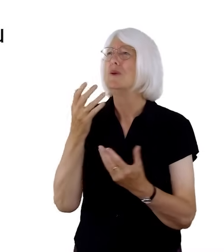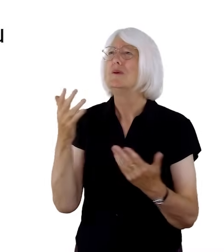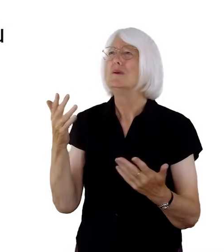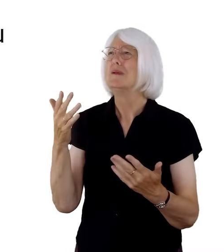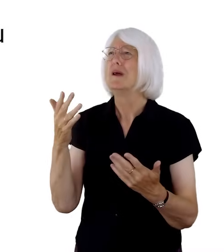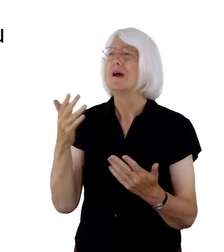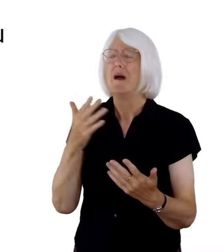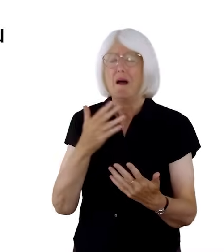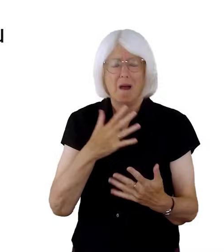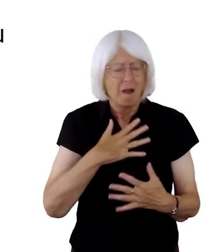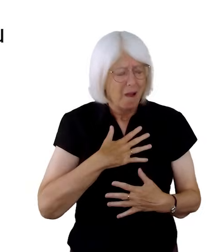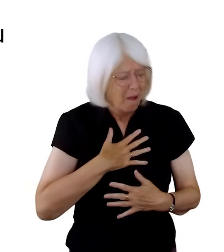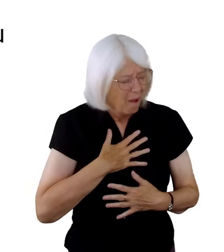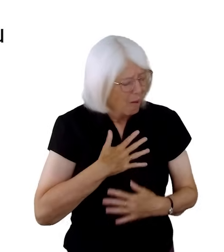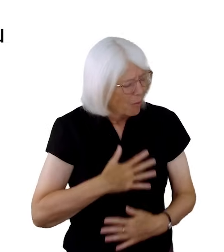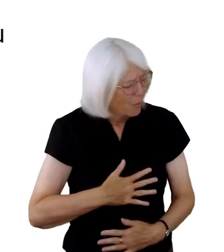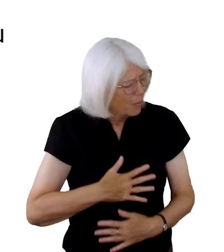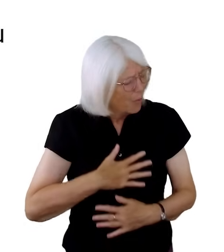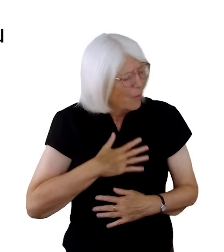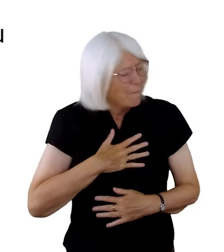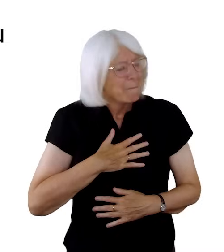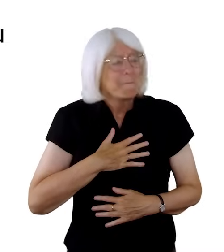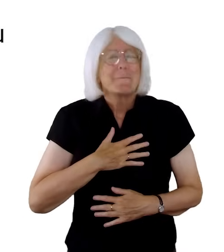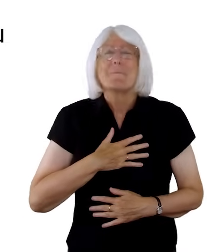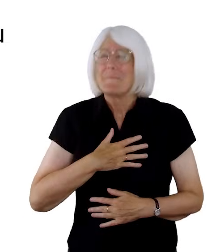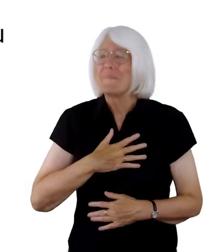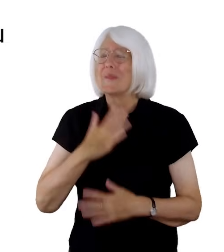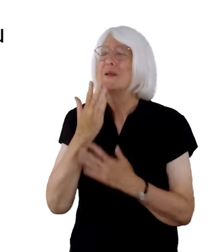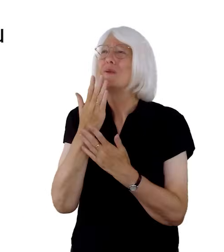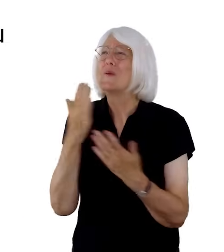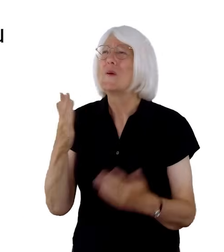Beauty that made this heart adore you